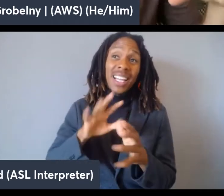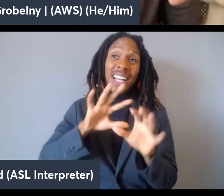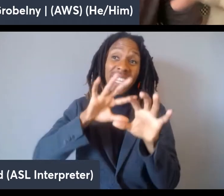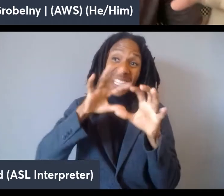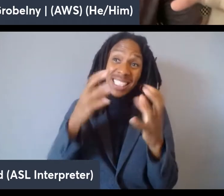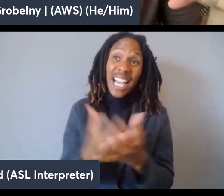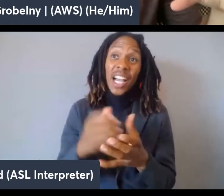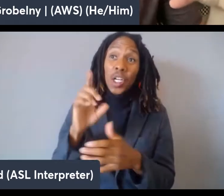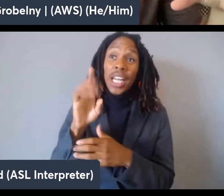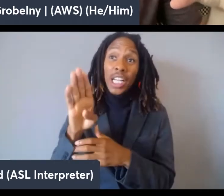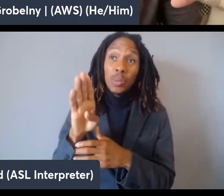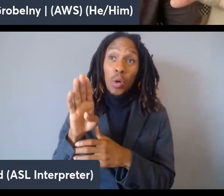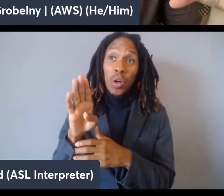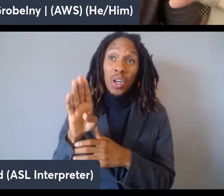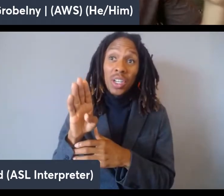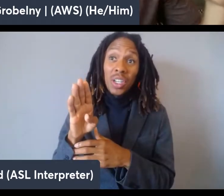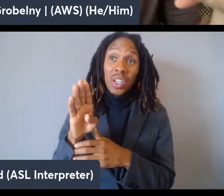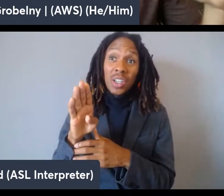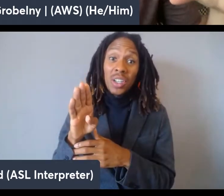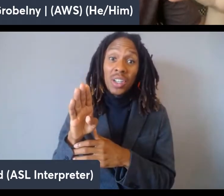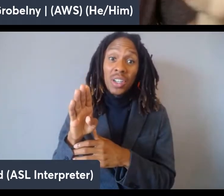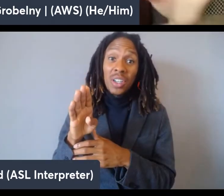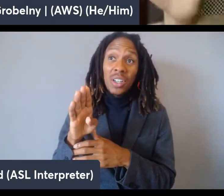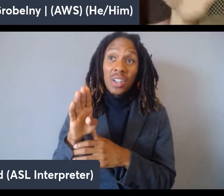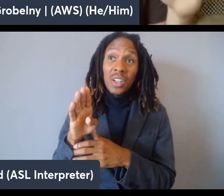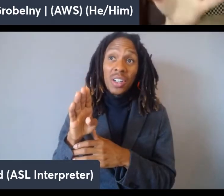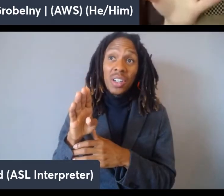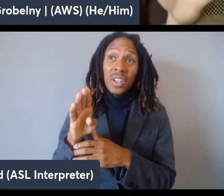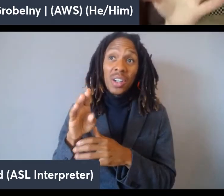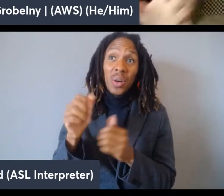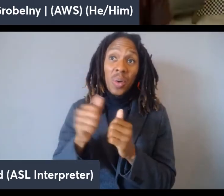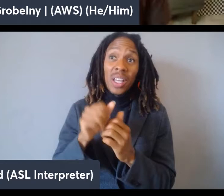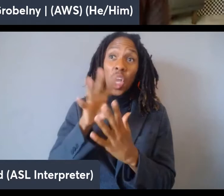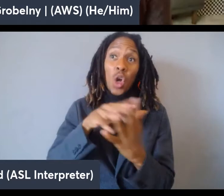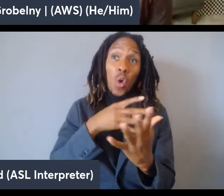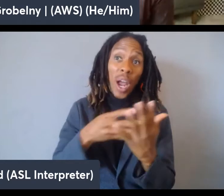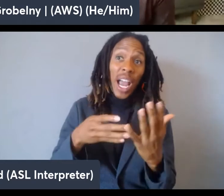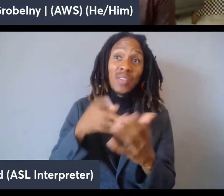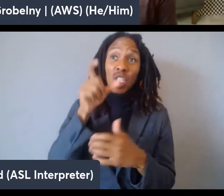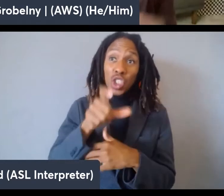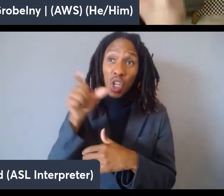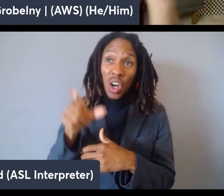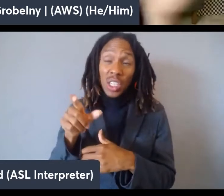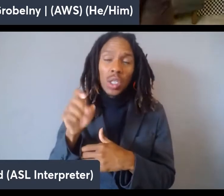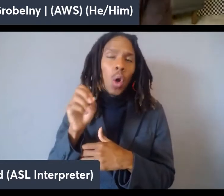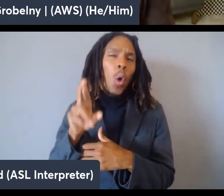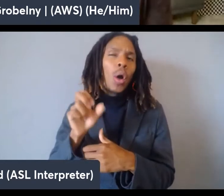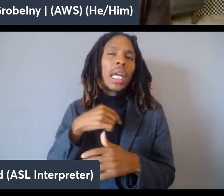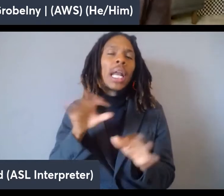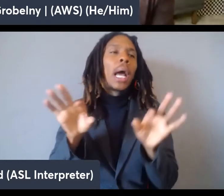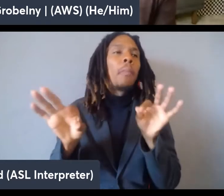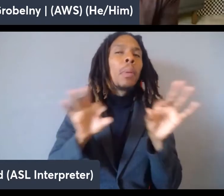of graphs and charts and things, or can I pick and choose?